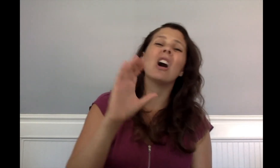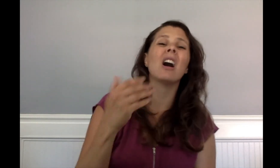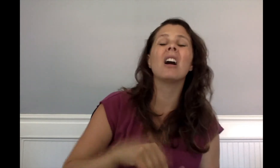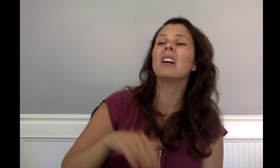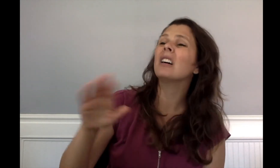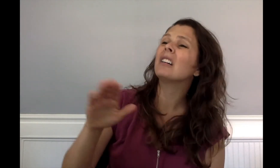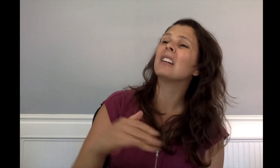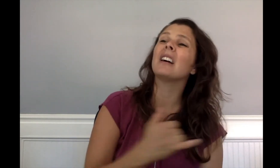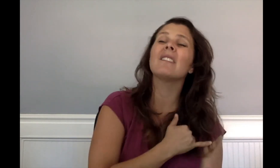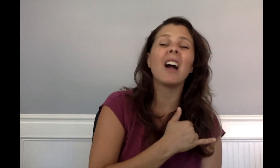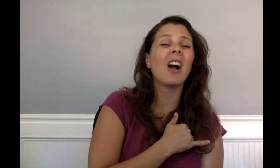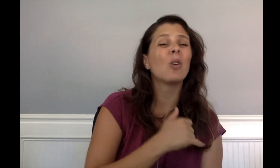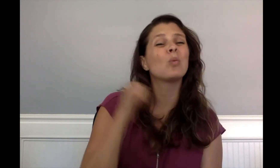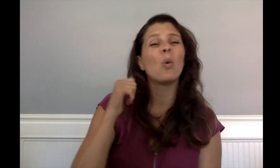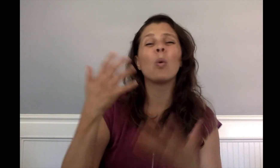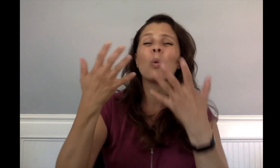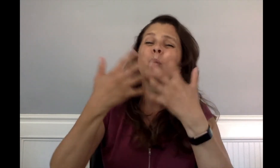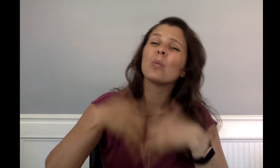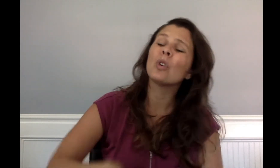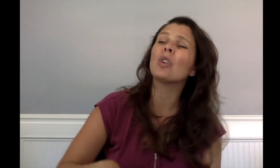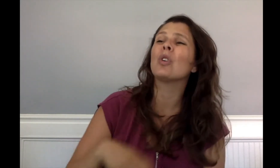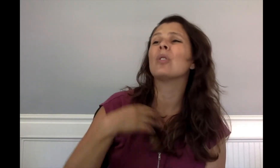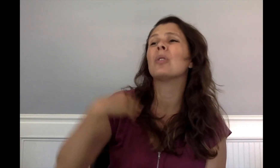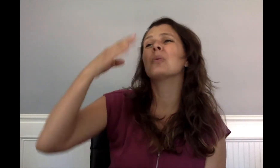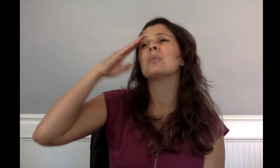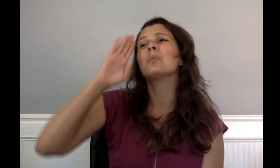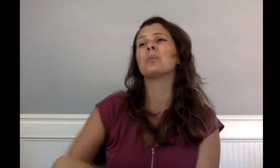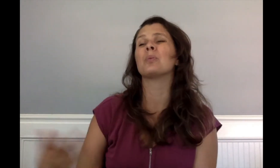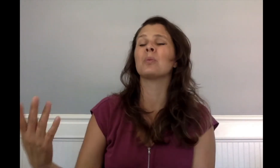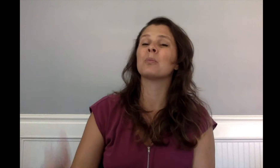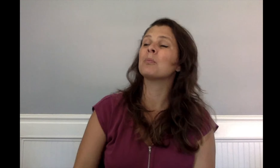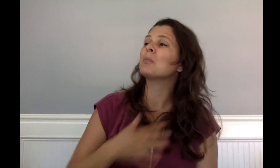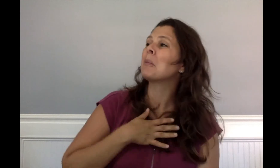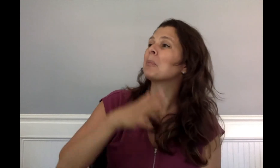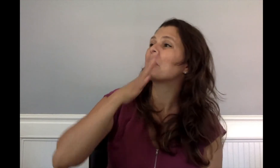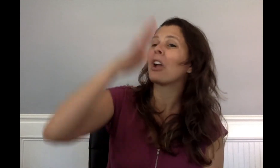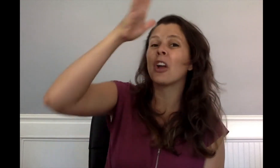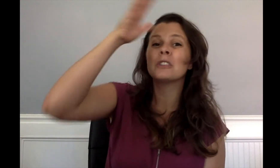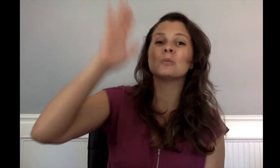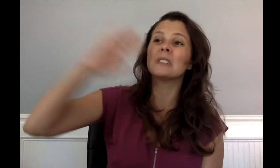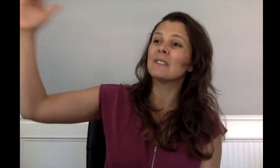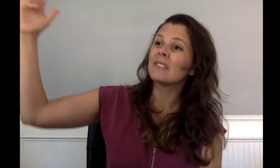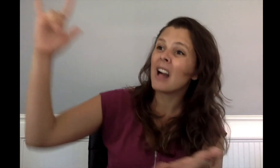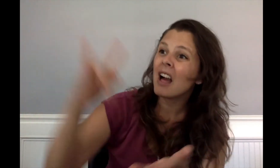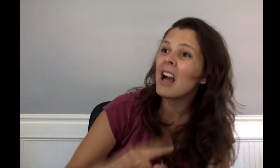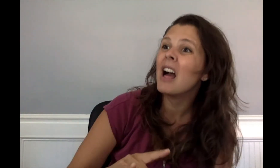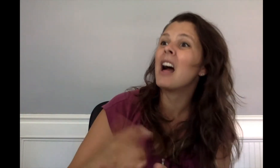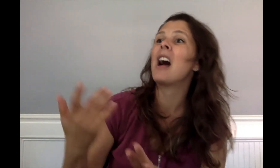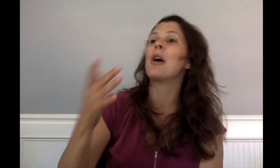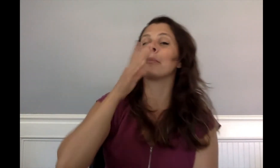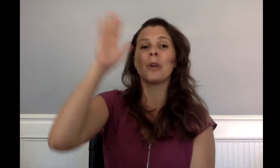"Yvette, it's not going to work," Charlie said again after they had played several hands.